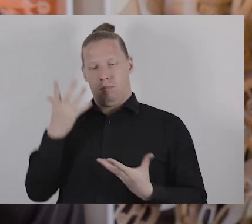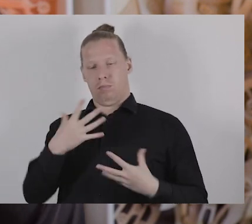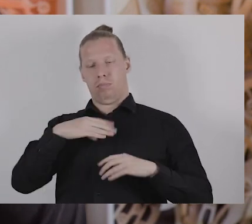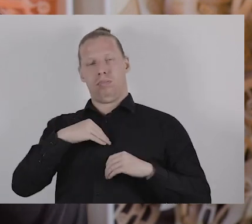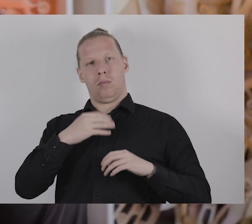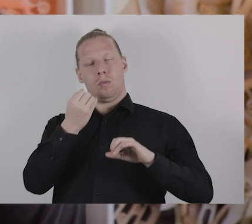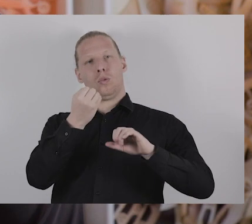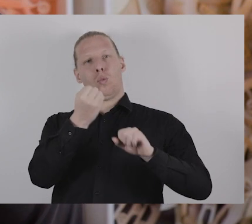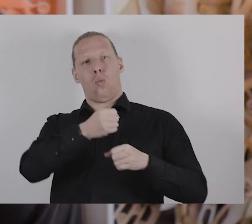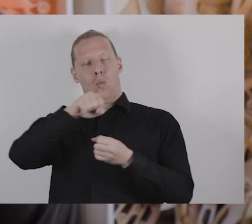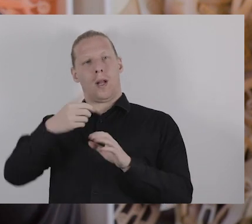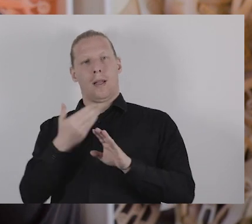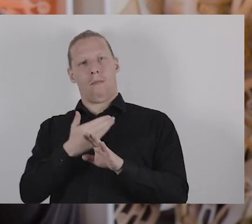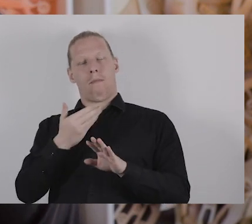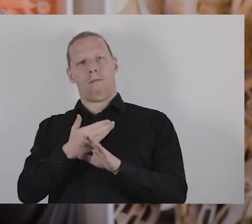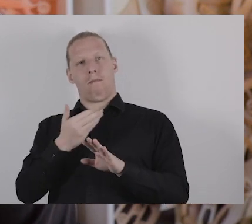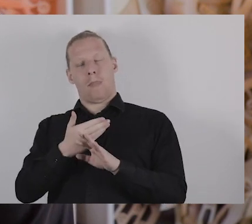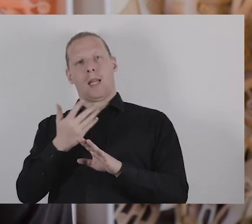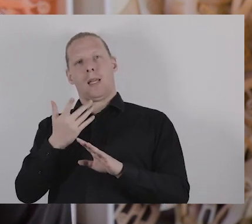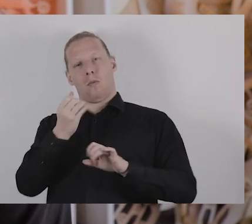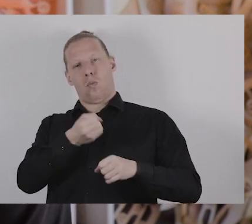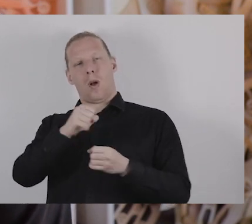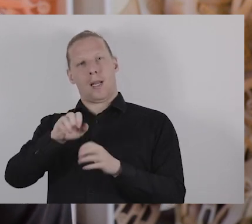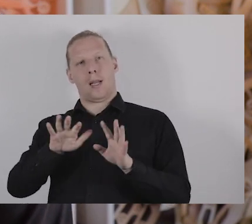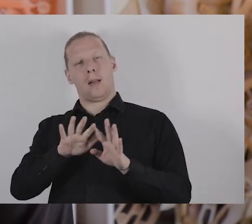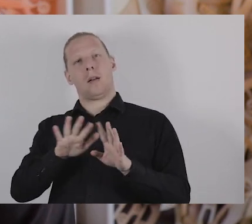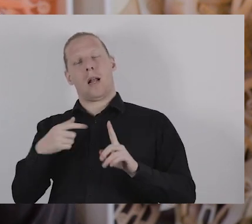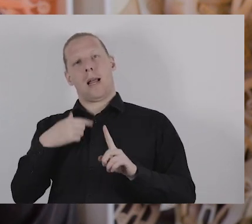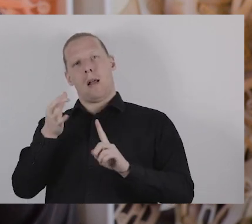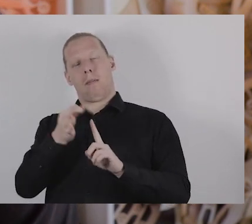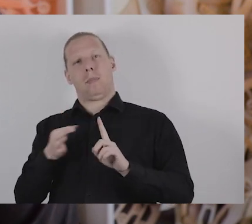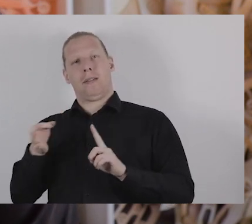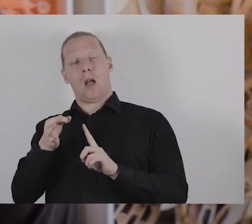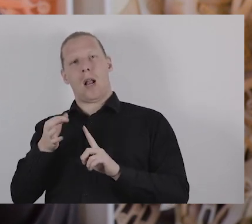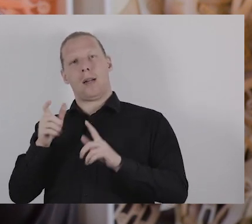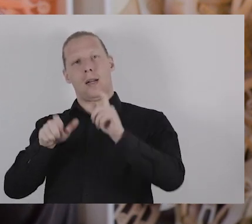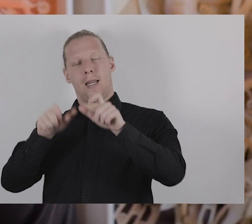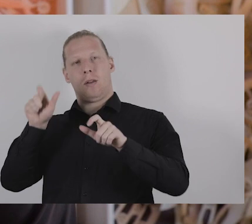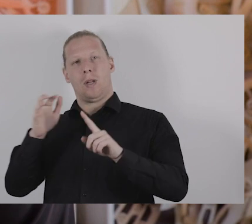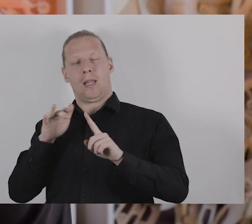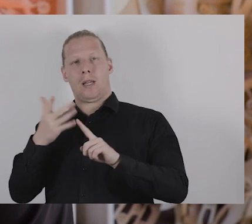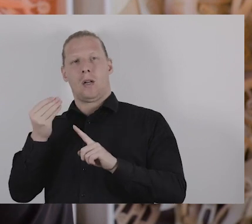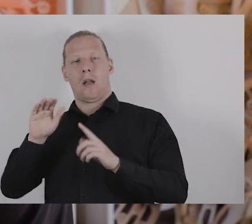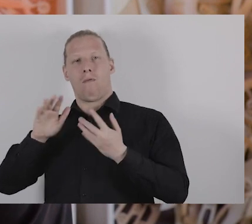and to also head out of Aotearoa to places like Hawai'i.